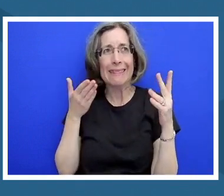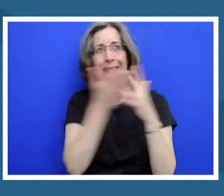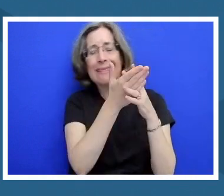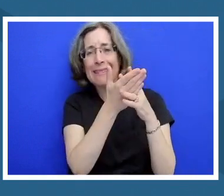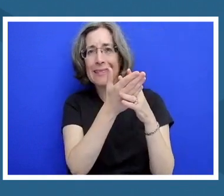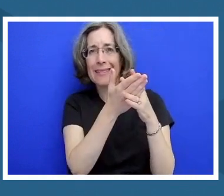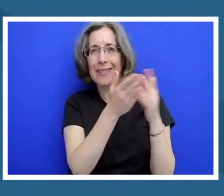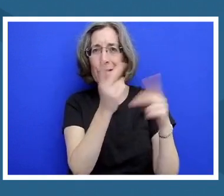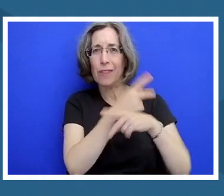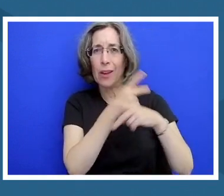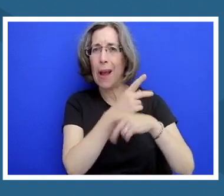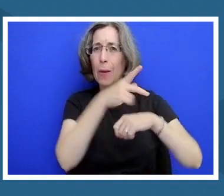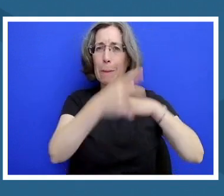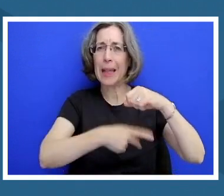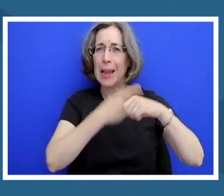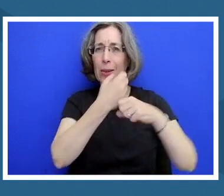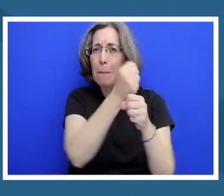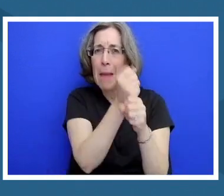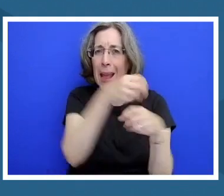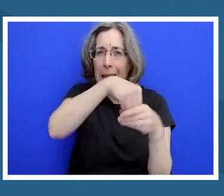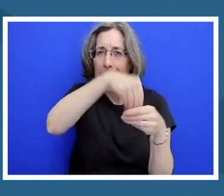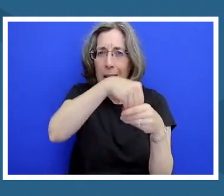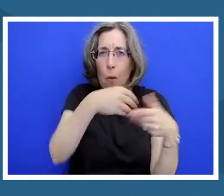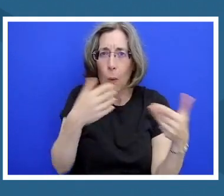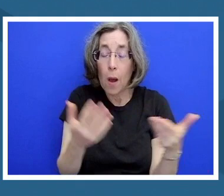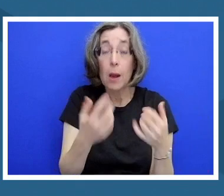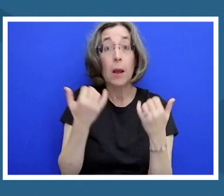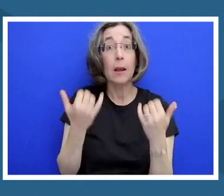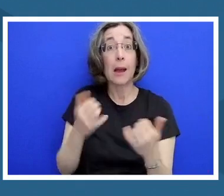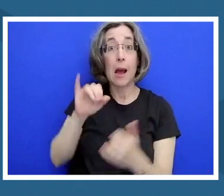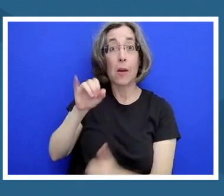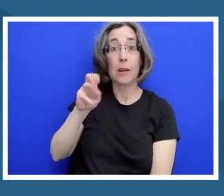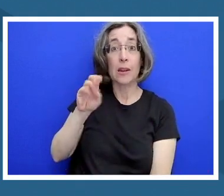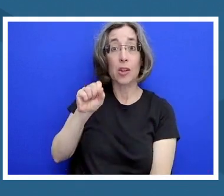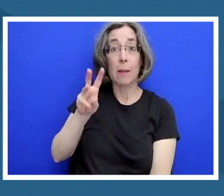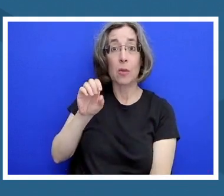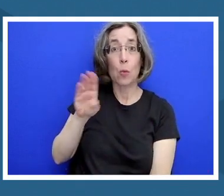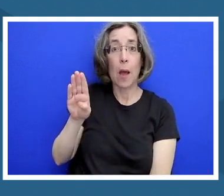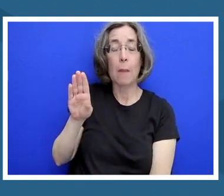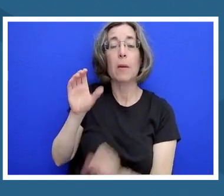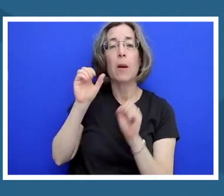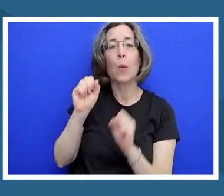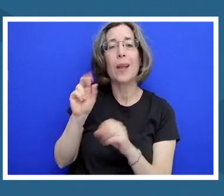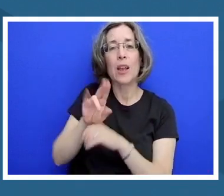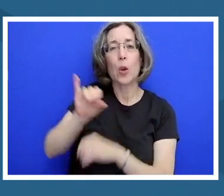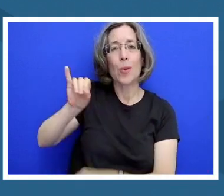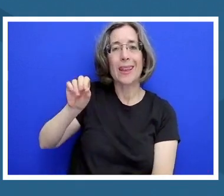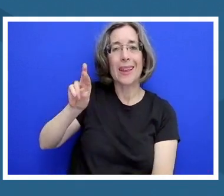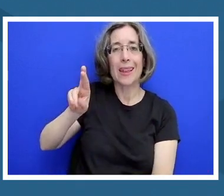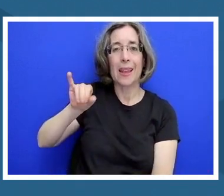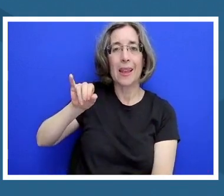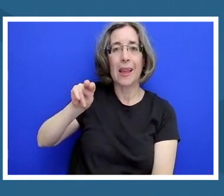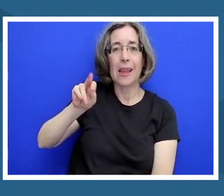james webb we we are going to get observations in the infrared which i actually see